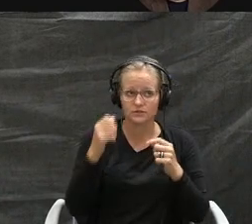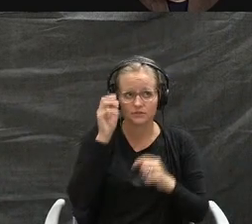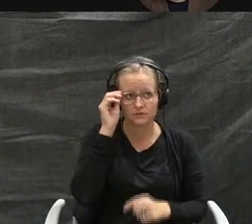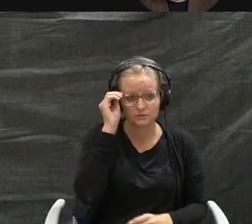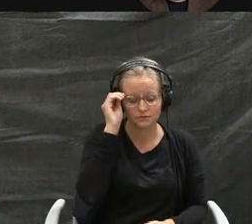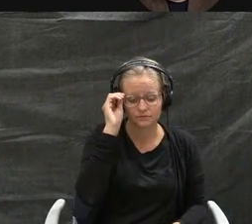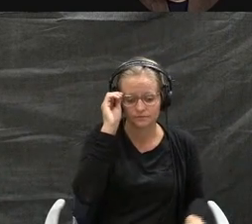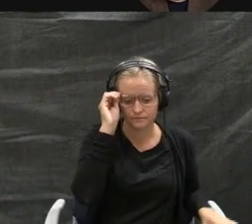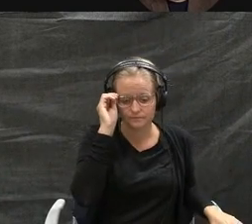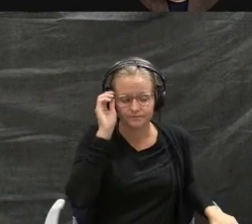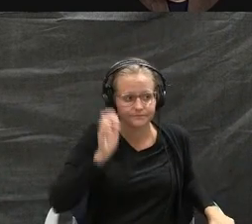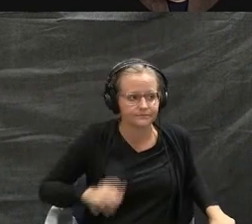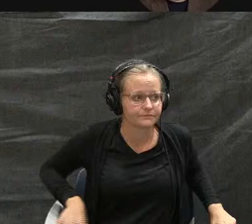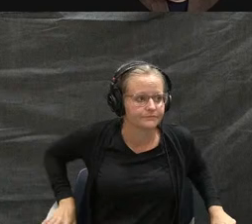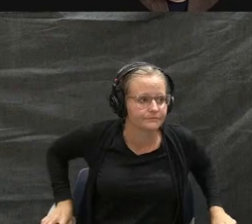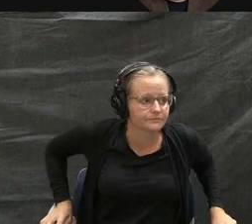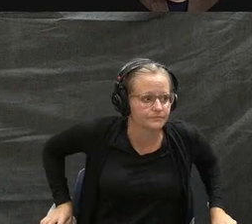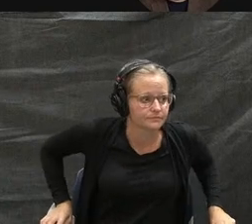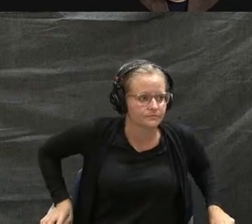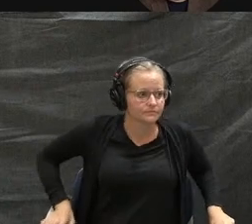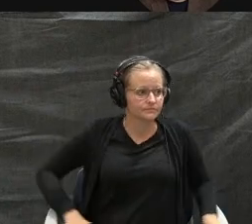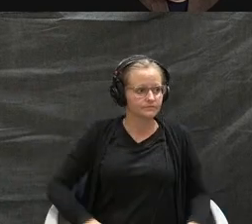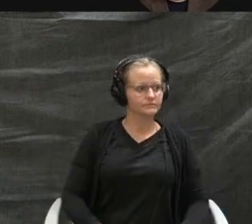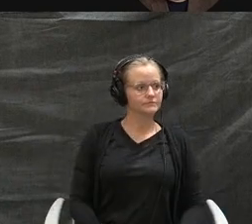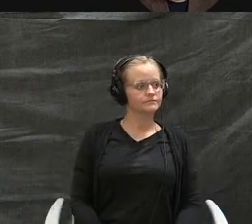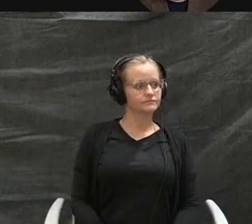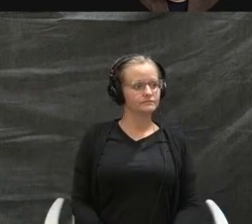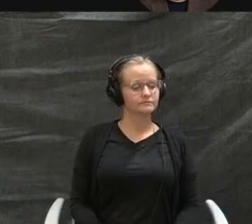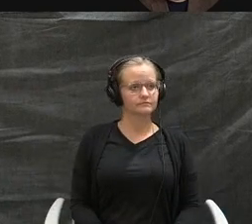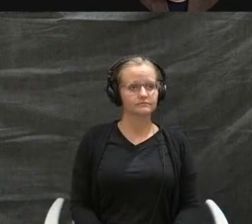No, I see shaking heads know, alright, we can move to A roll